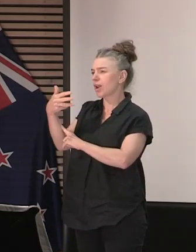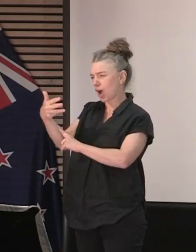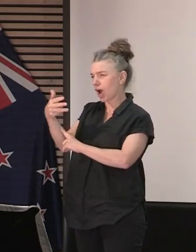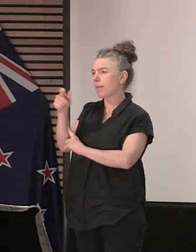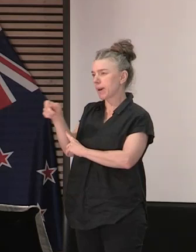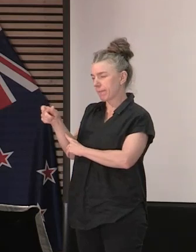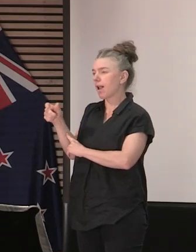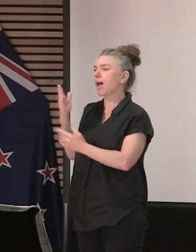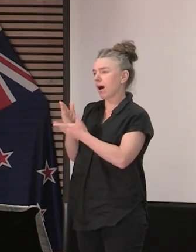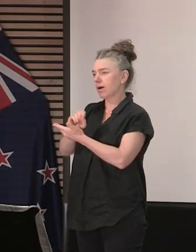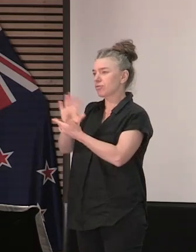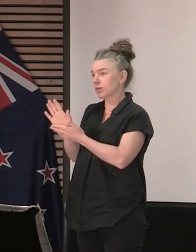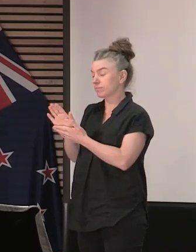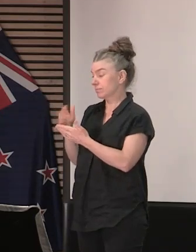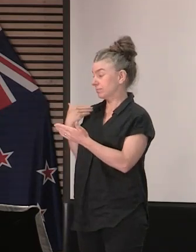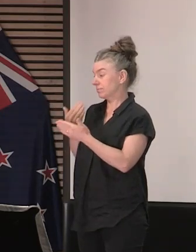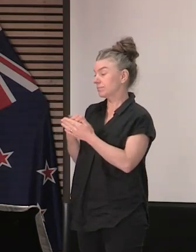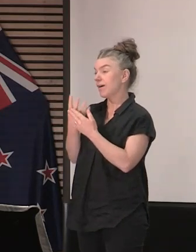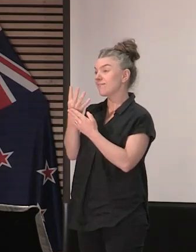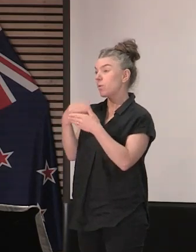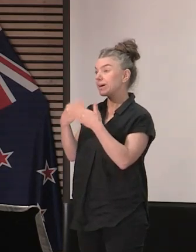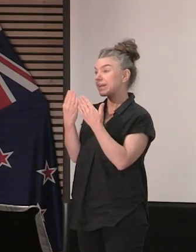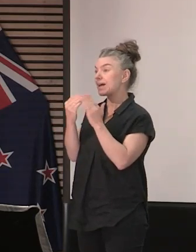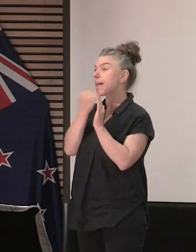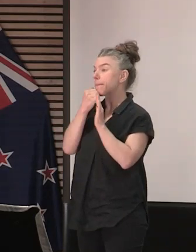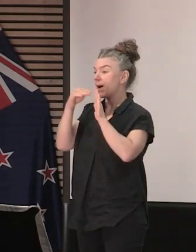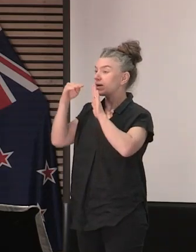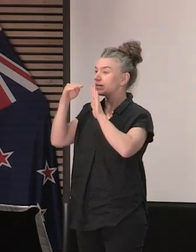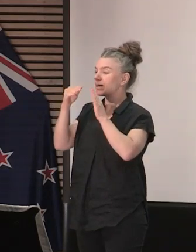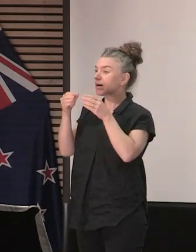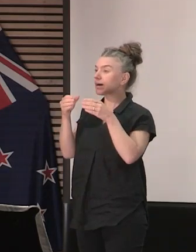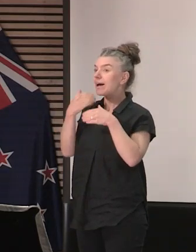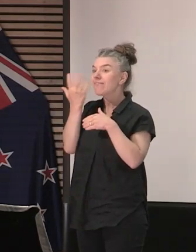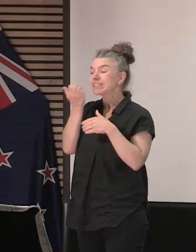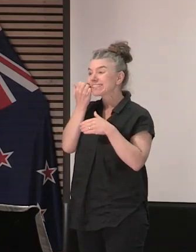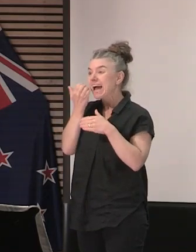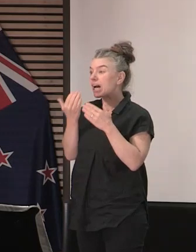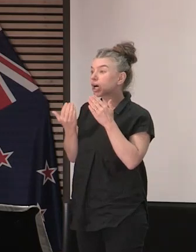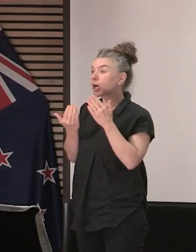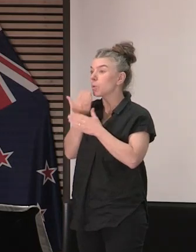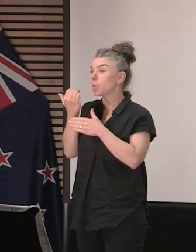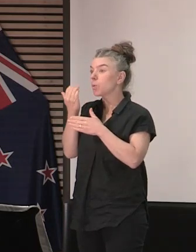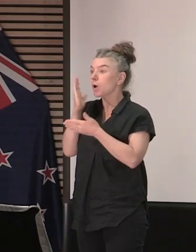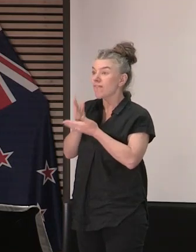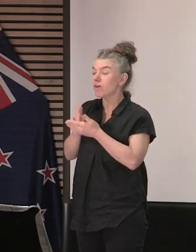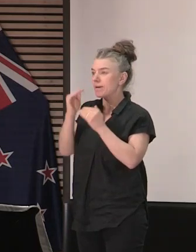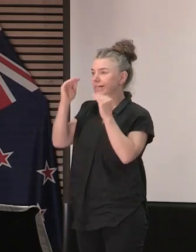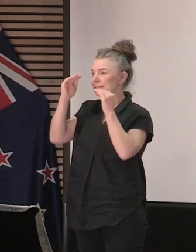of caseshas fallen for the last fourdays, as Dr Bloomfield said to29 cases today, the